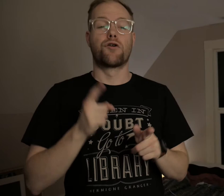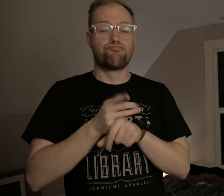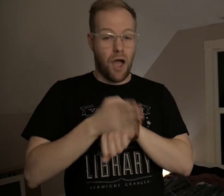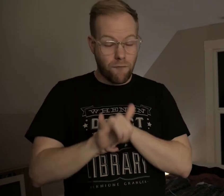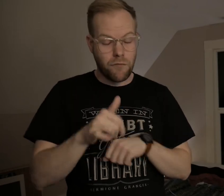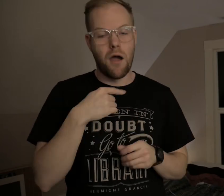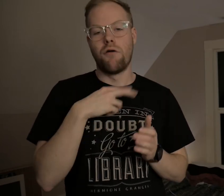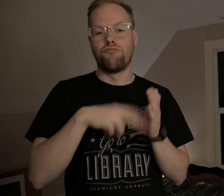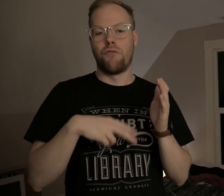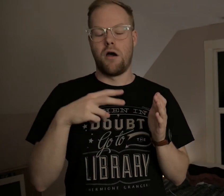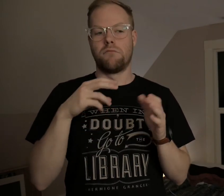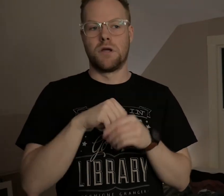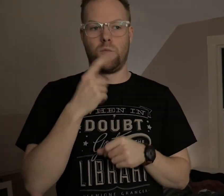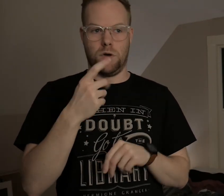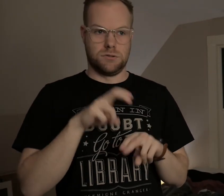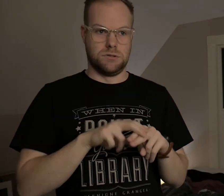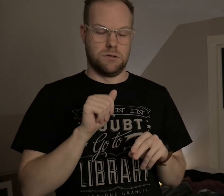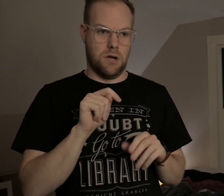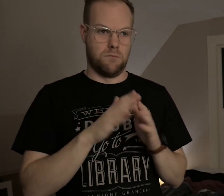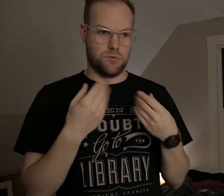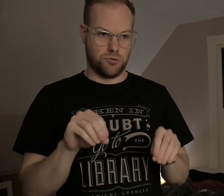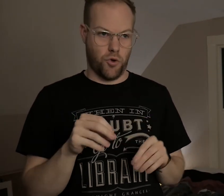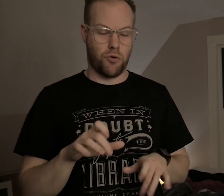Right after that, I read—in one sitting at a bookstore—